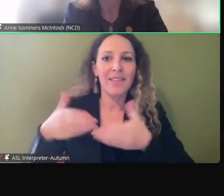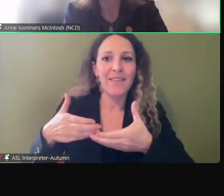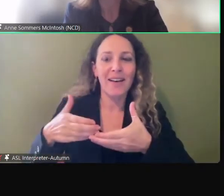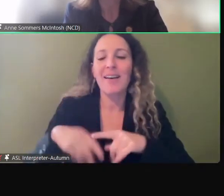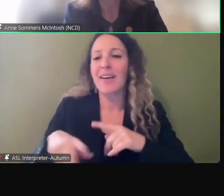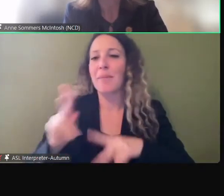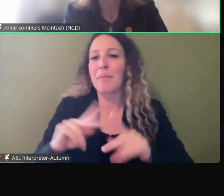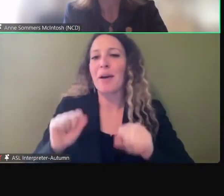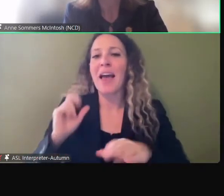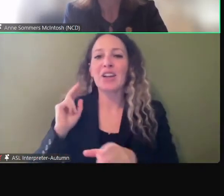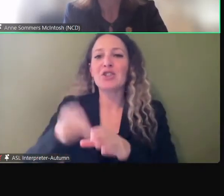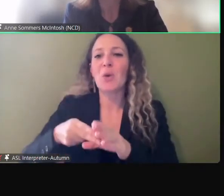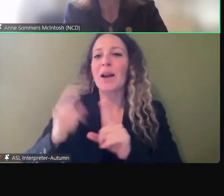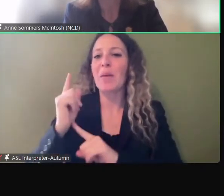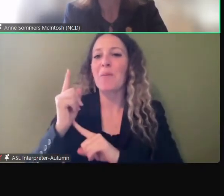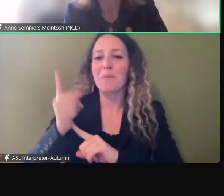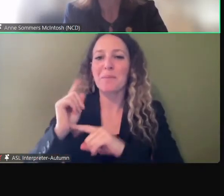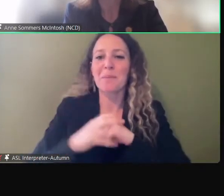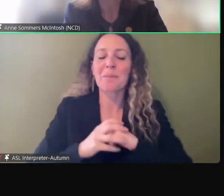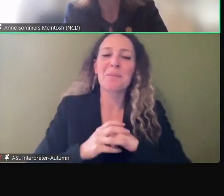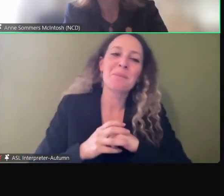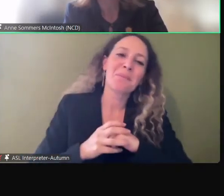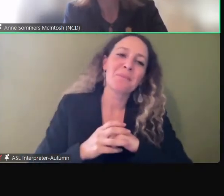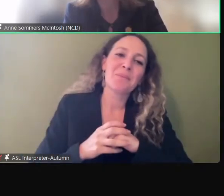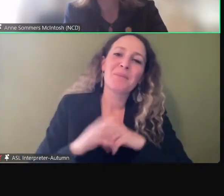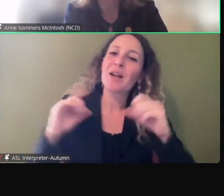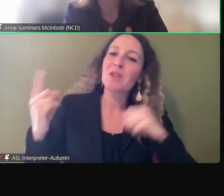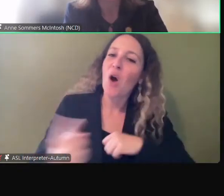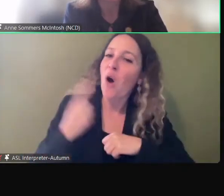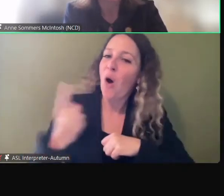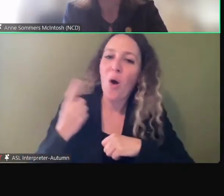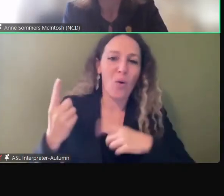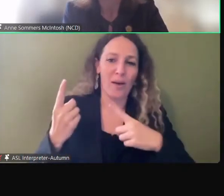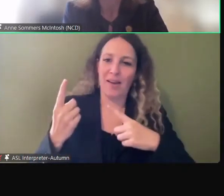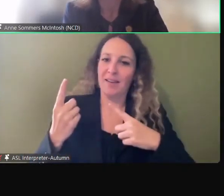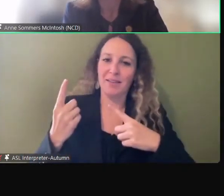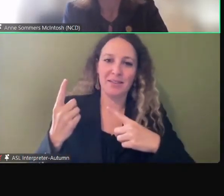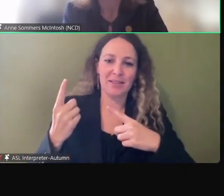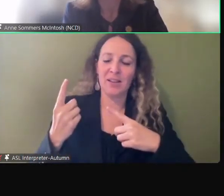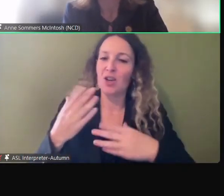barrier-free health care is always universally good for everyone. So thank you for having